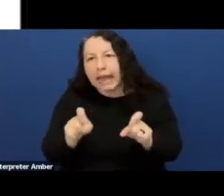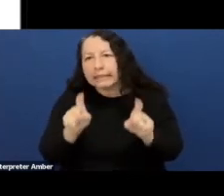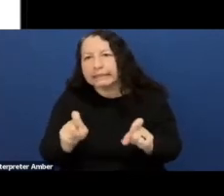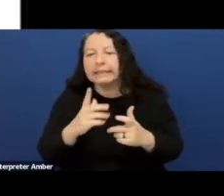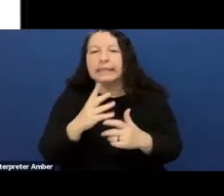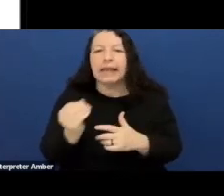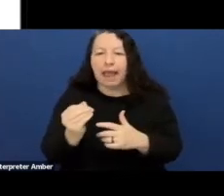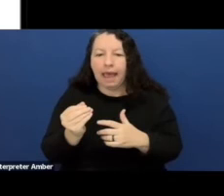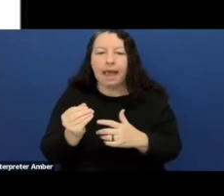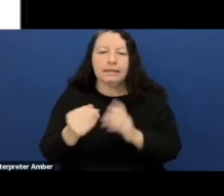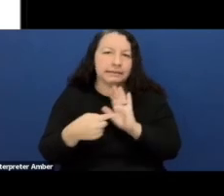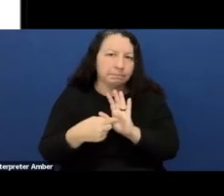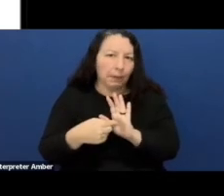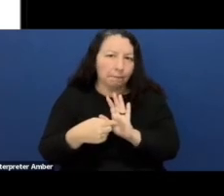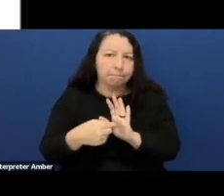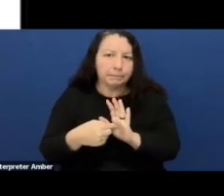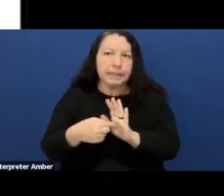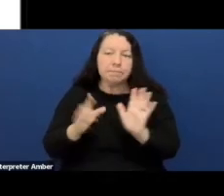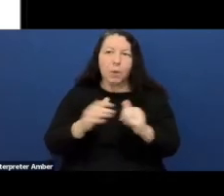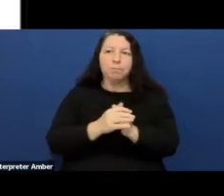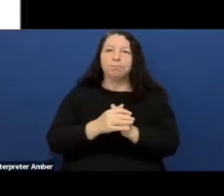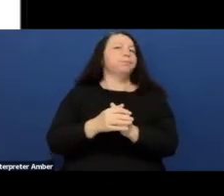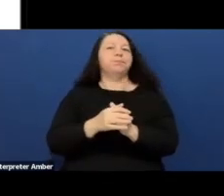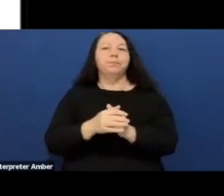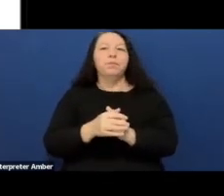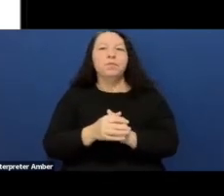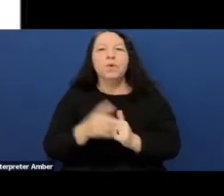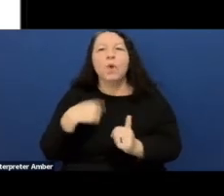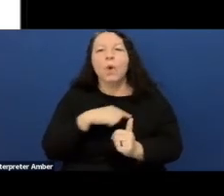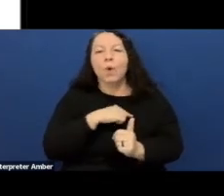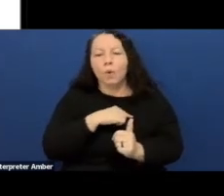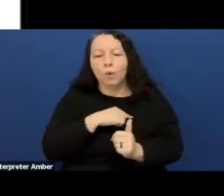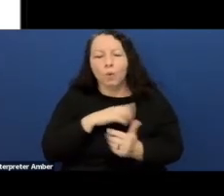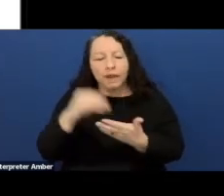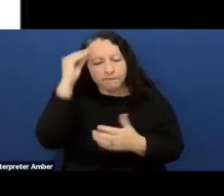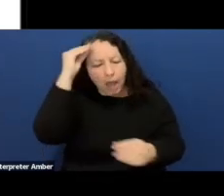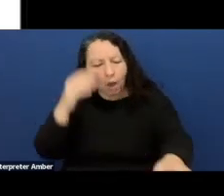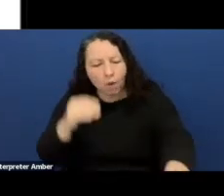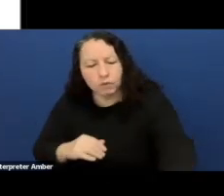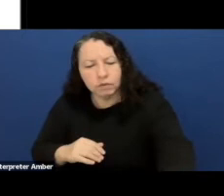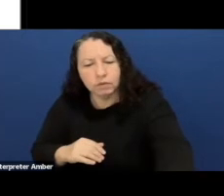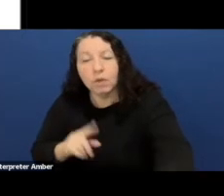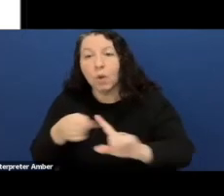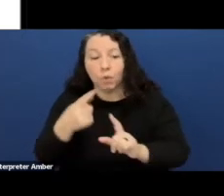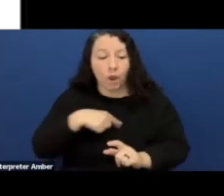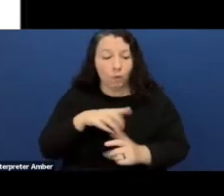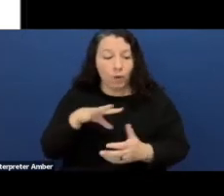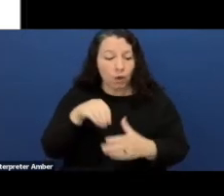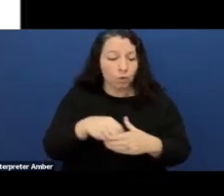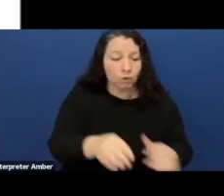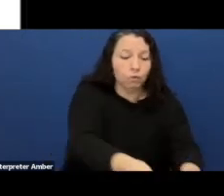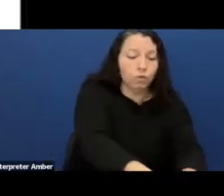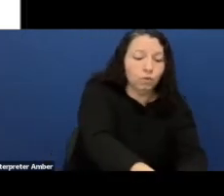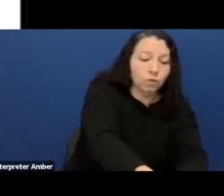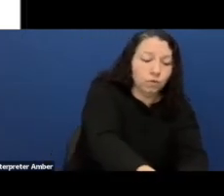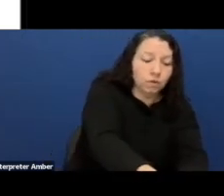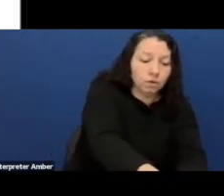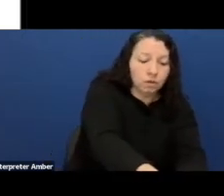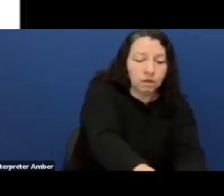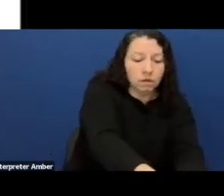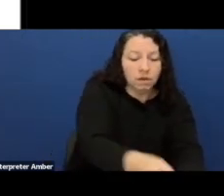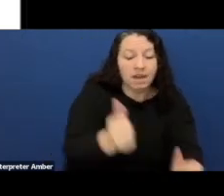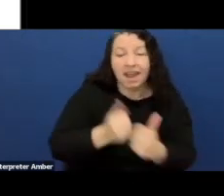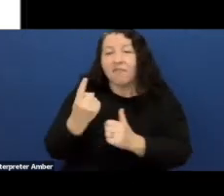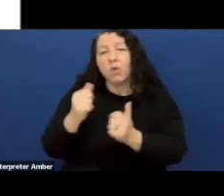are issues that have to do with testing, and also symptoms. So what we found is that while